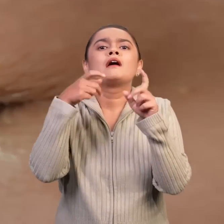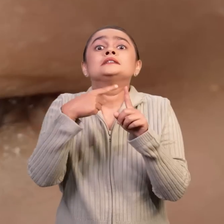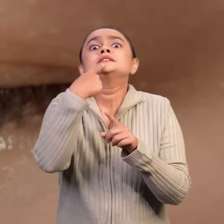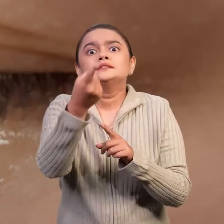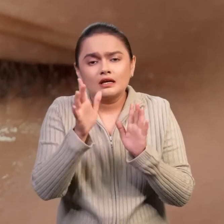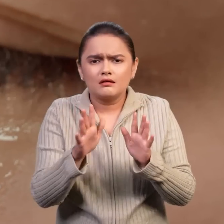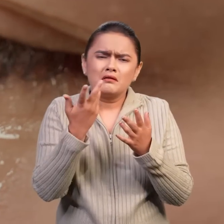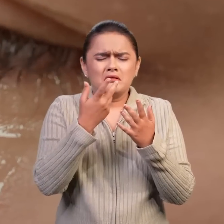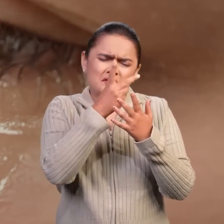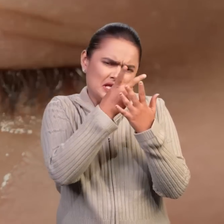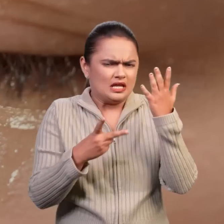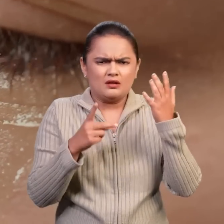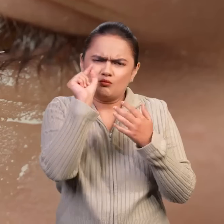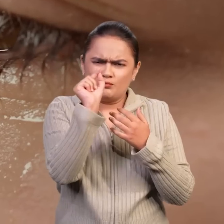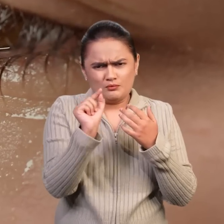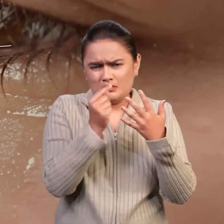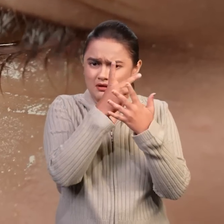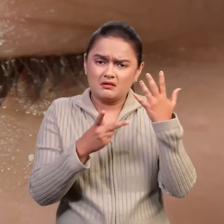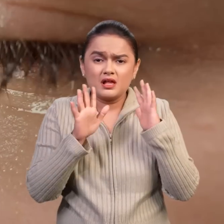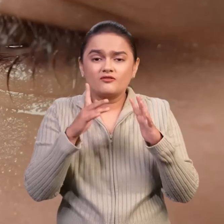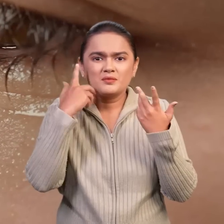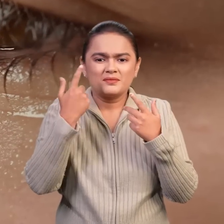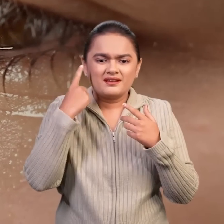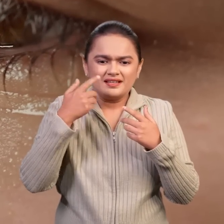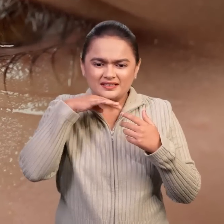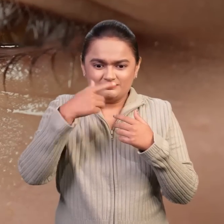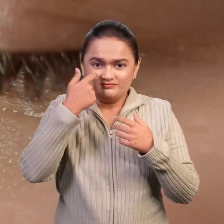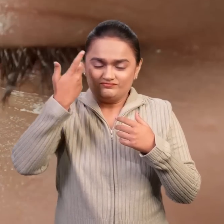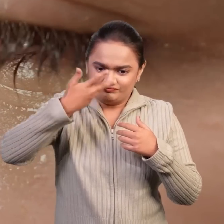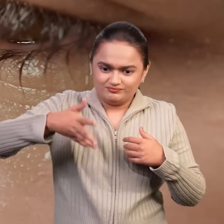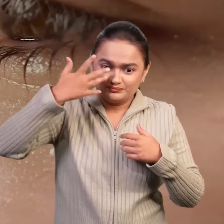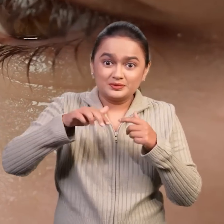Of course, there are many other reasons. It could be that we have a drainage system in the eye